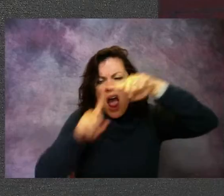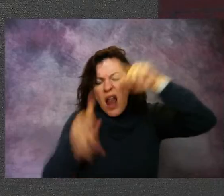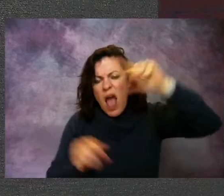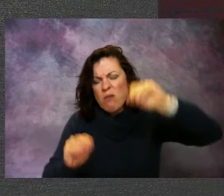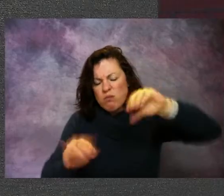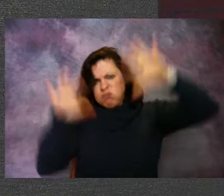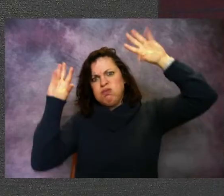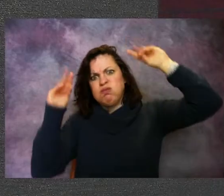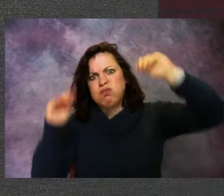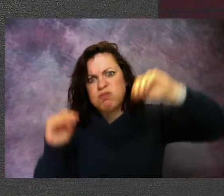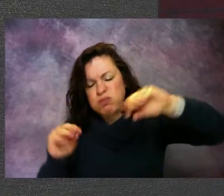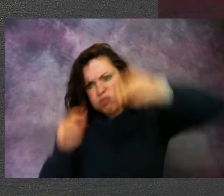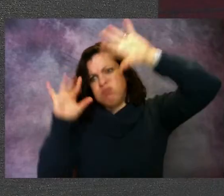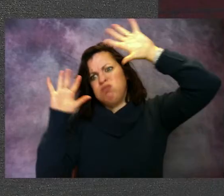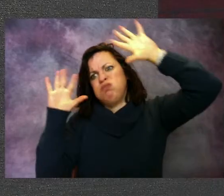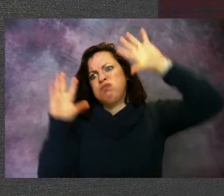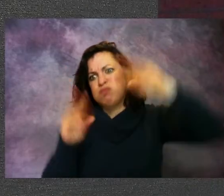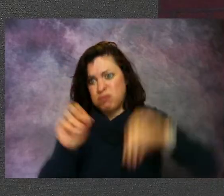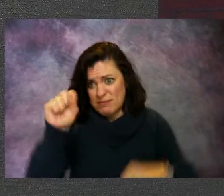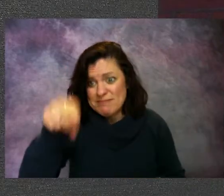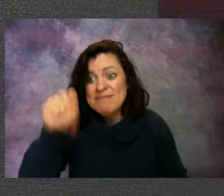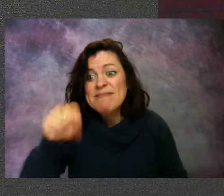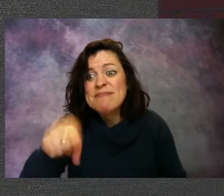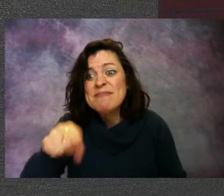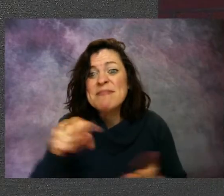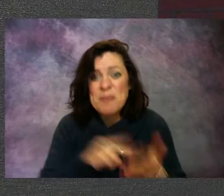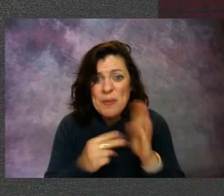Lightning is those bright lights you see in the sky